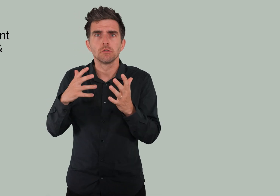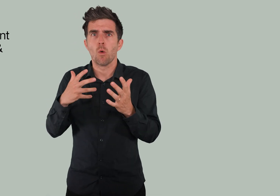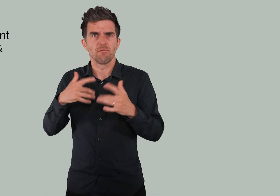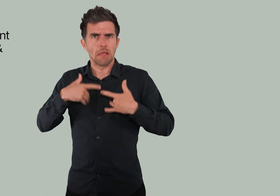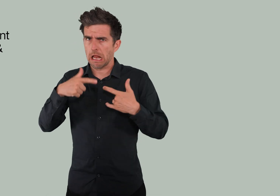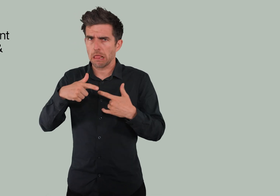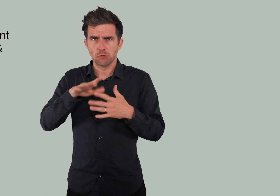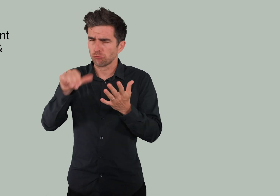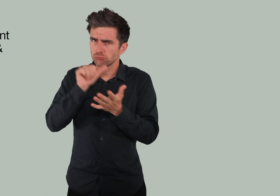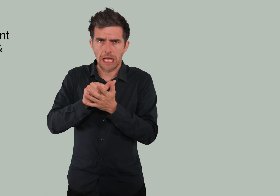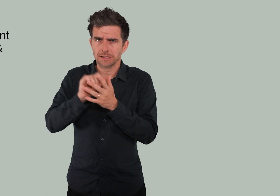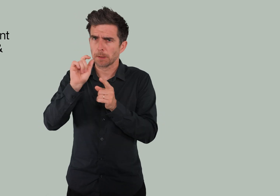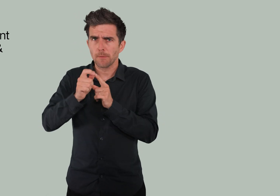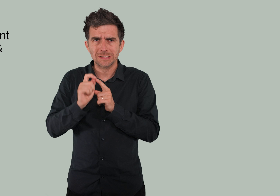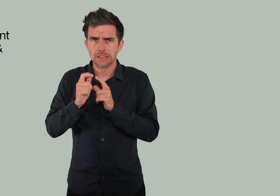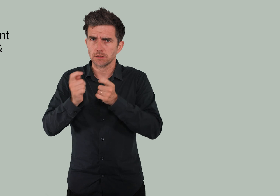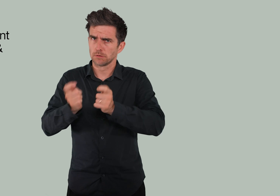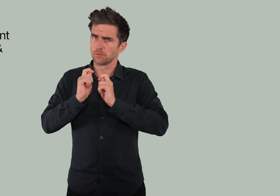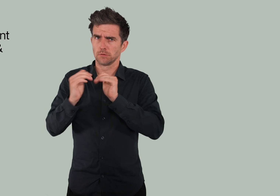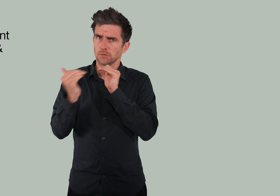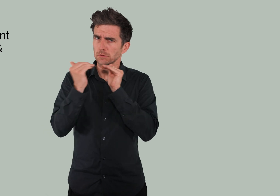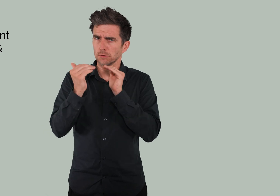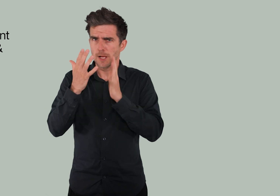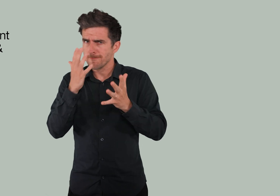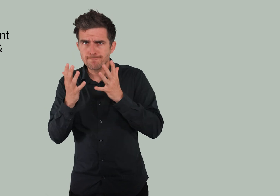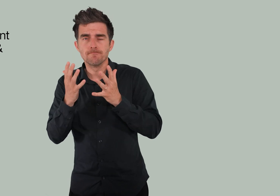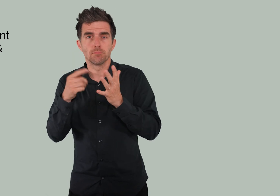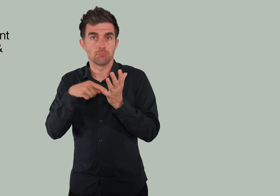or feeling that the points awarded do not accurately reflect the impact of their condition or disability,